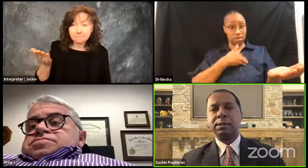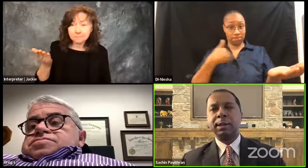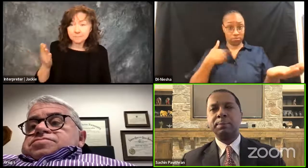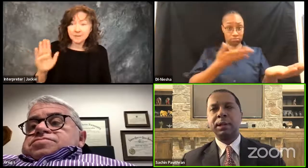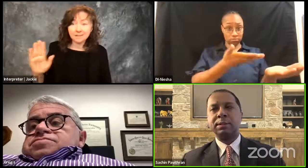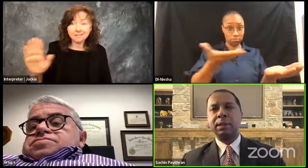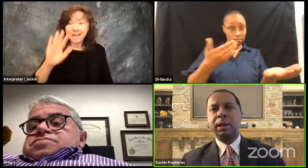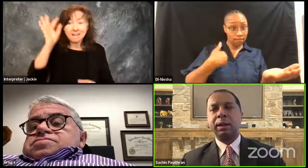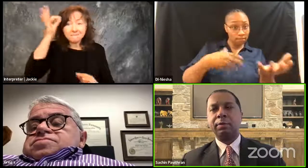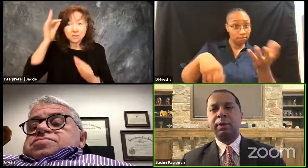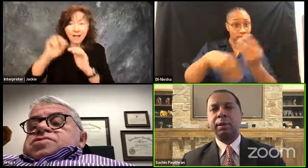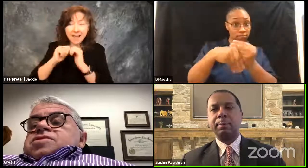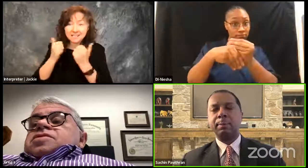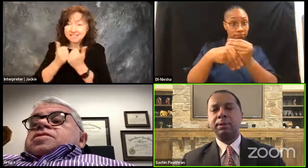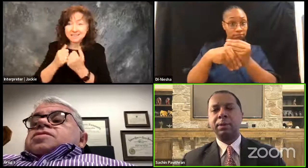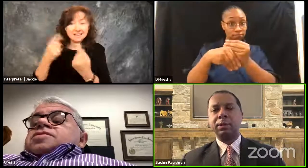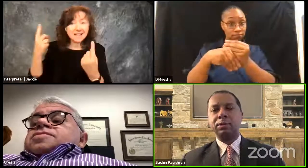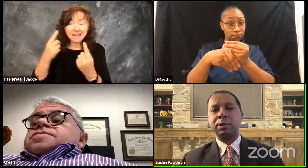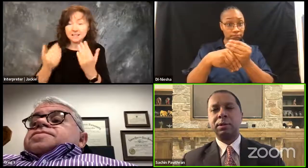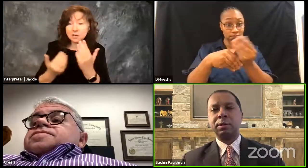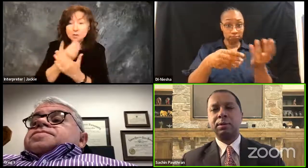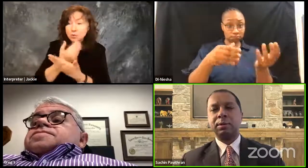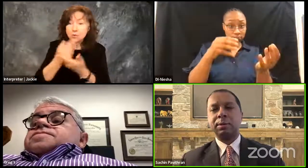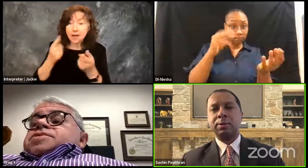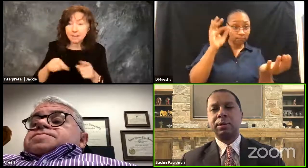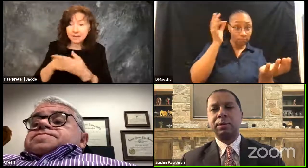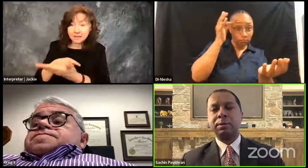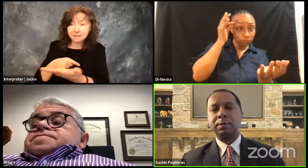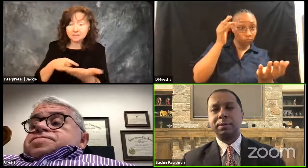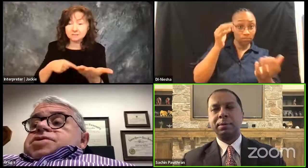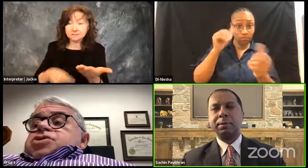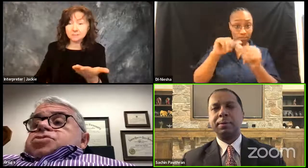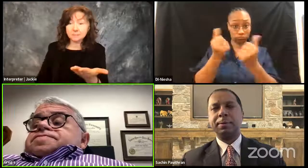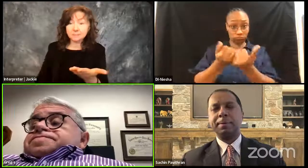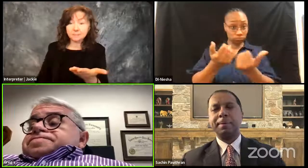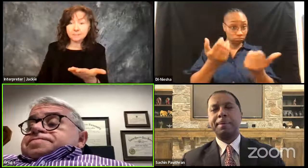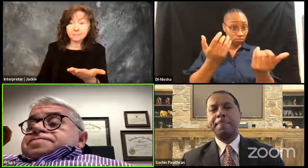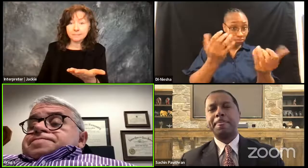that any of the federal members would like to share to the Board?